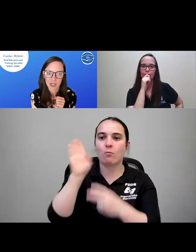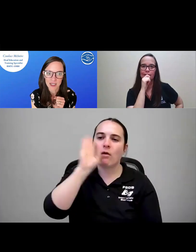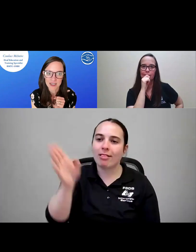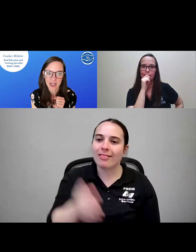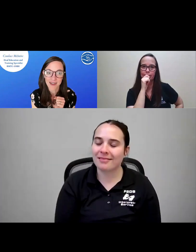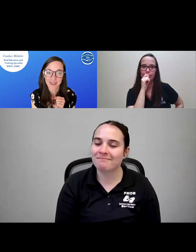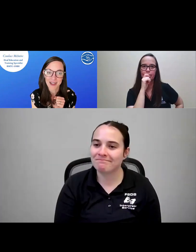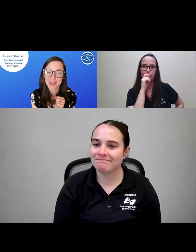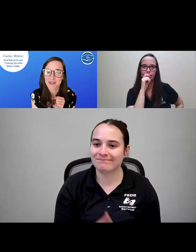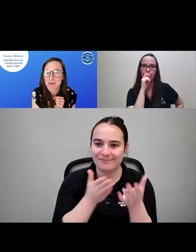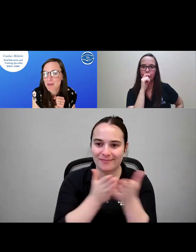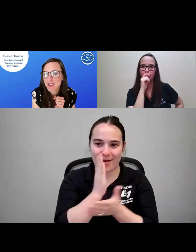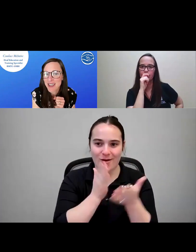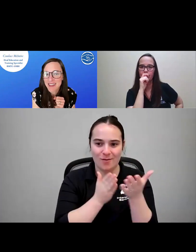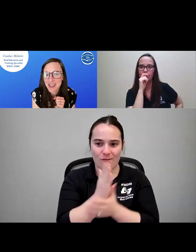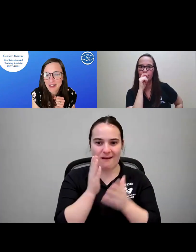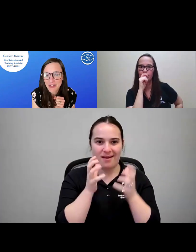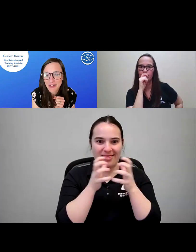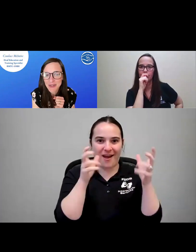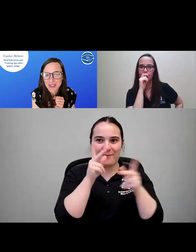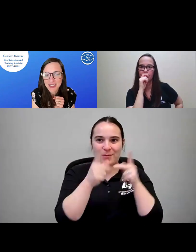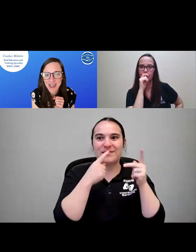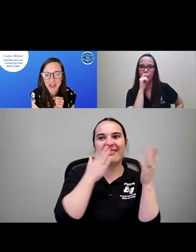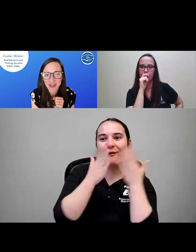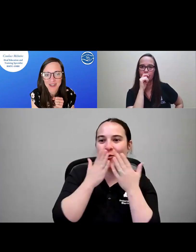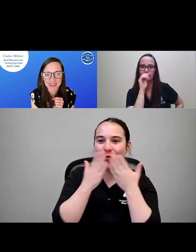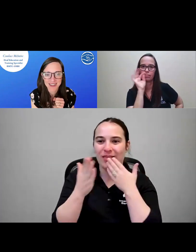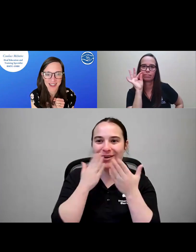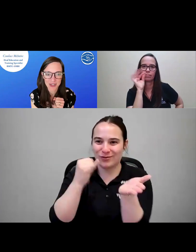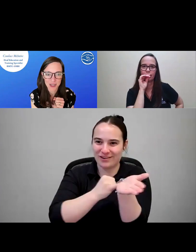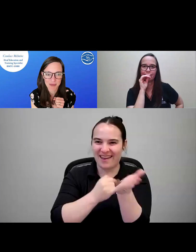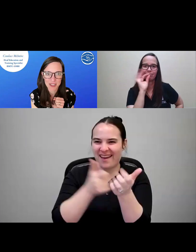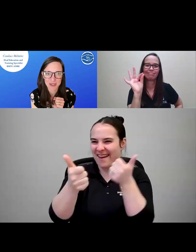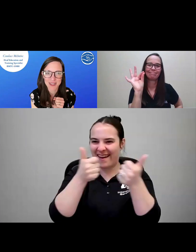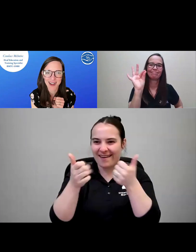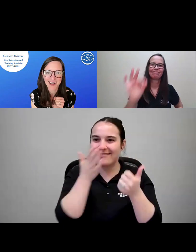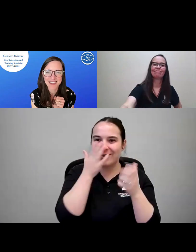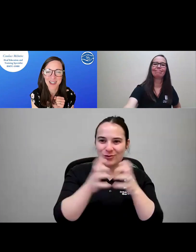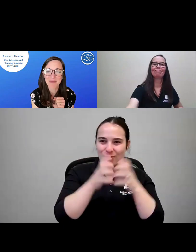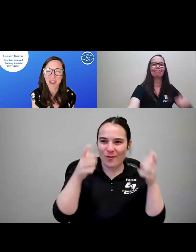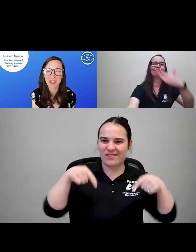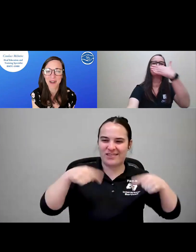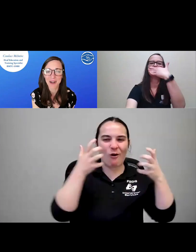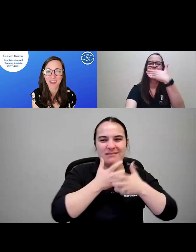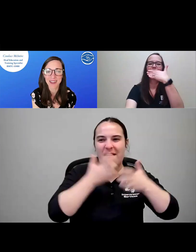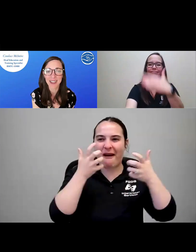right, lots of people saying thank you Janelle and thank you so much. This was awesome. Thank y'all.